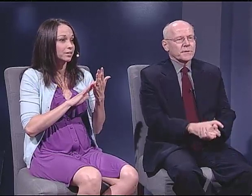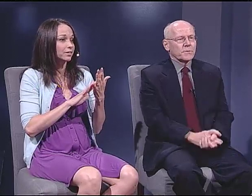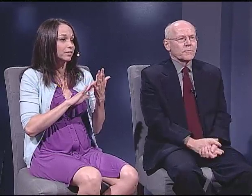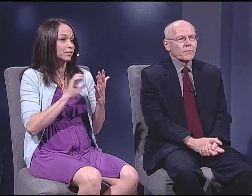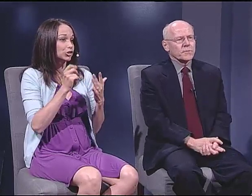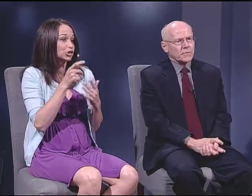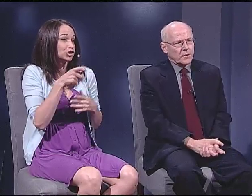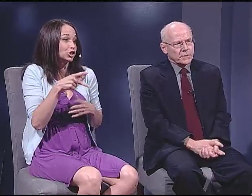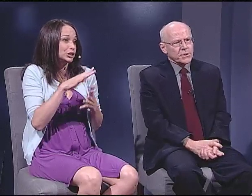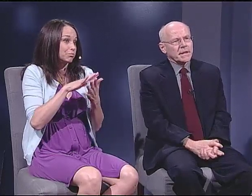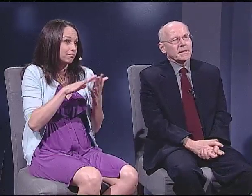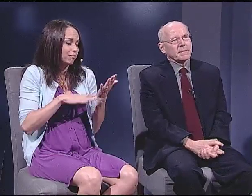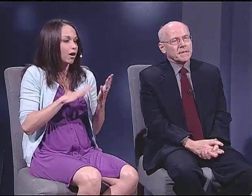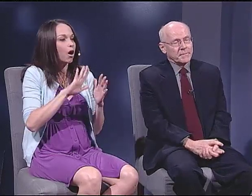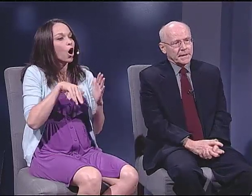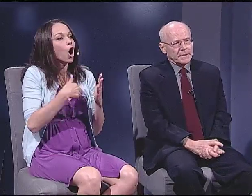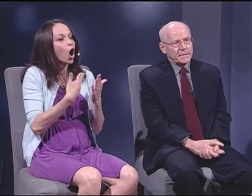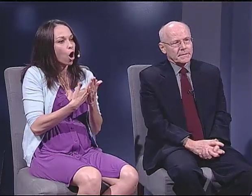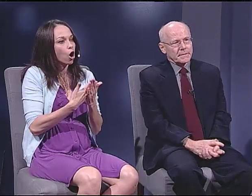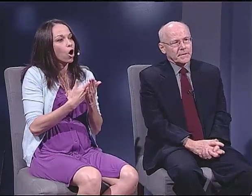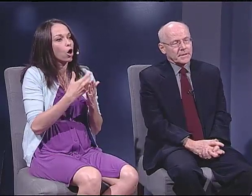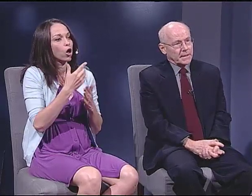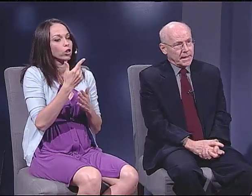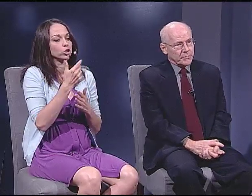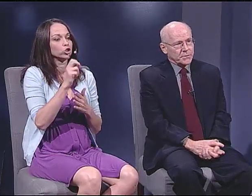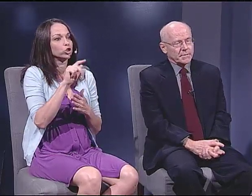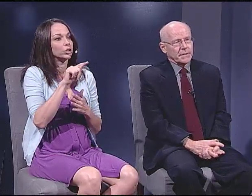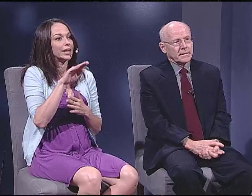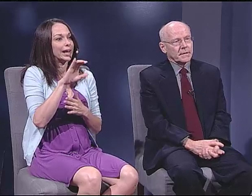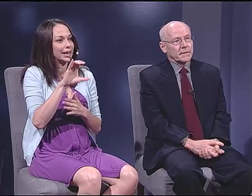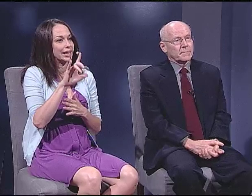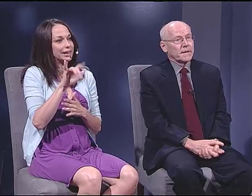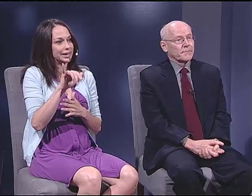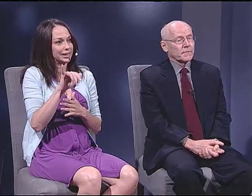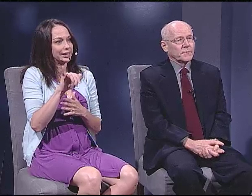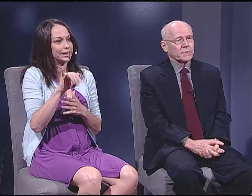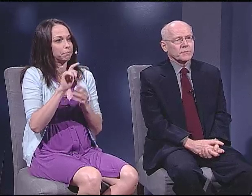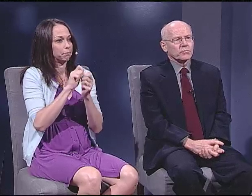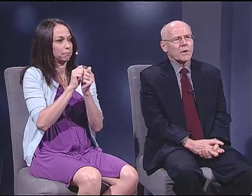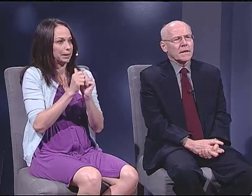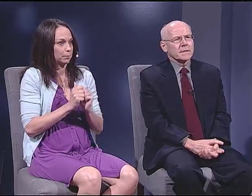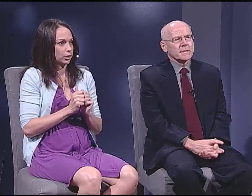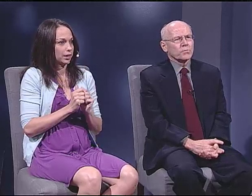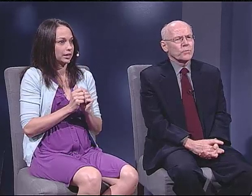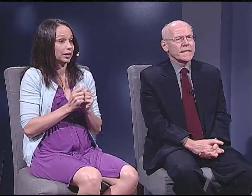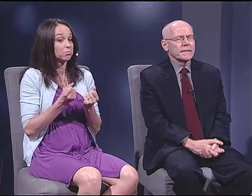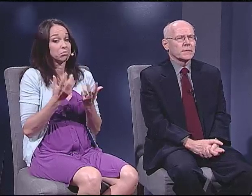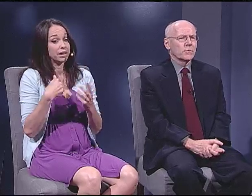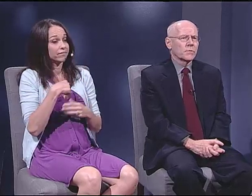and so forth, those are all genetically manipulated. Not in a laboratory. Many of our foods, rice and wheat and corn